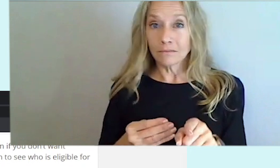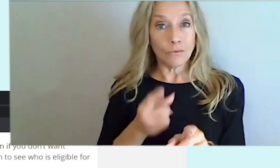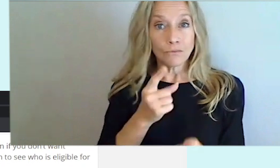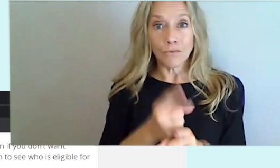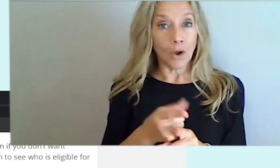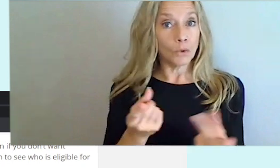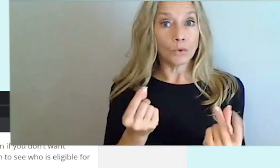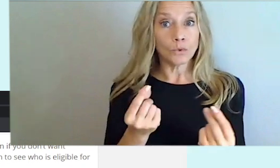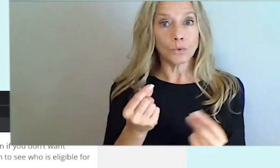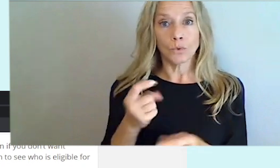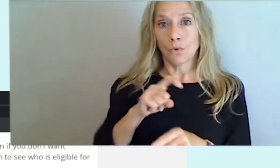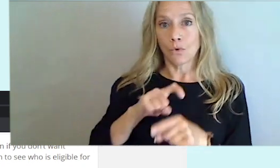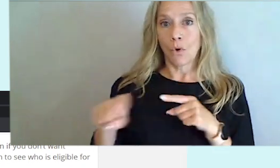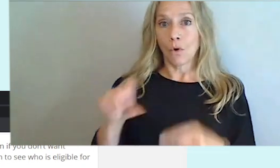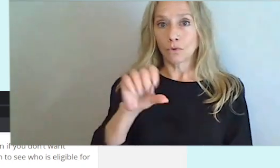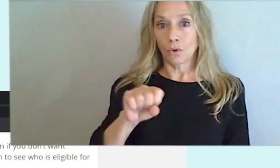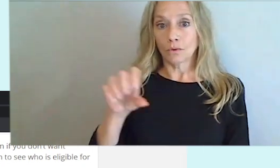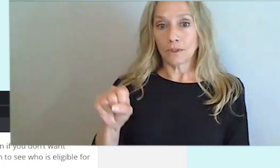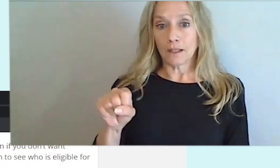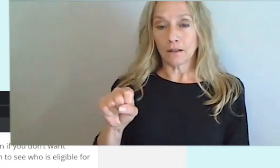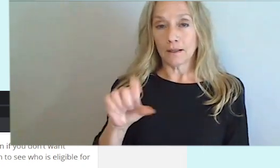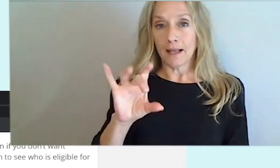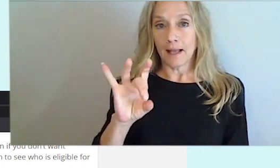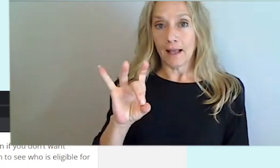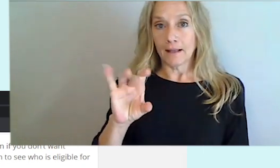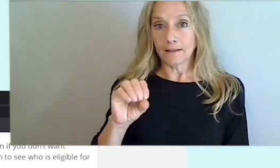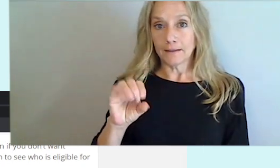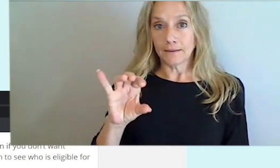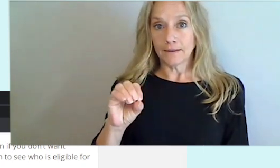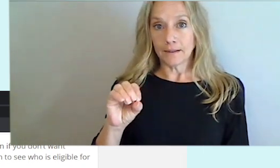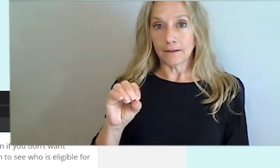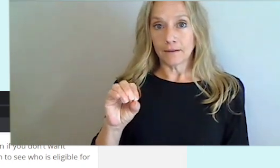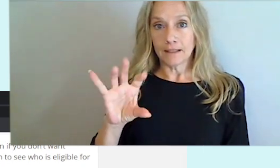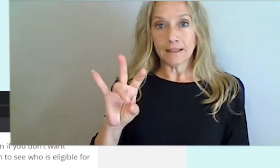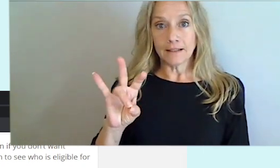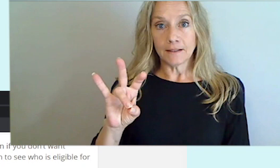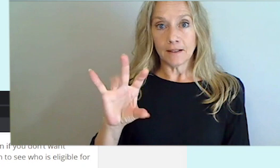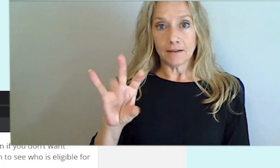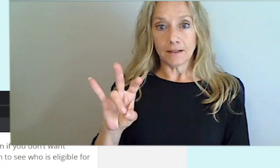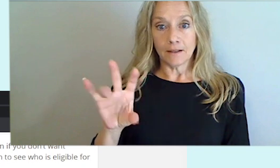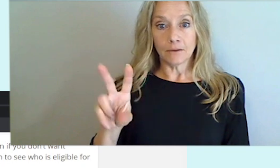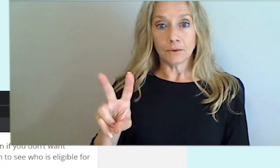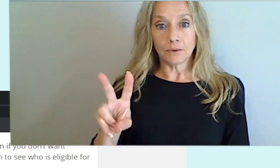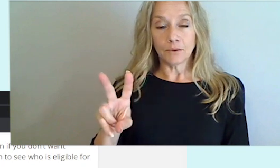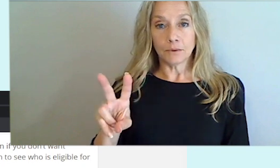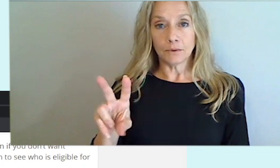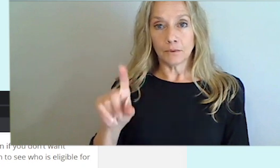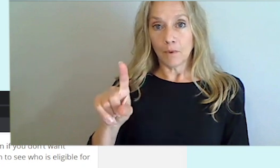at 8007721213.